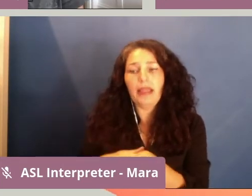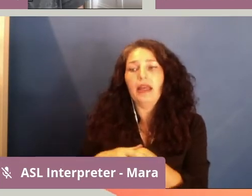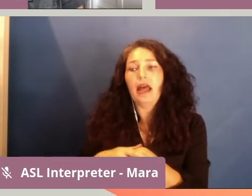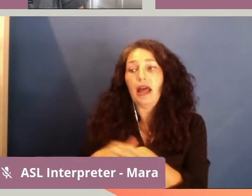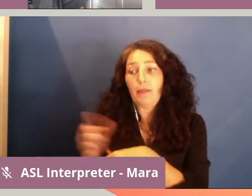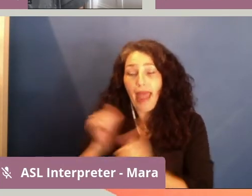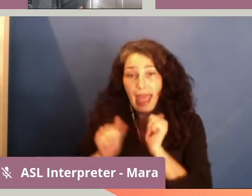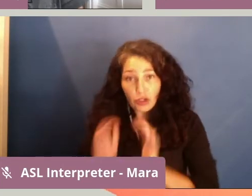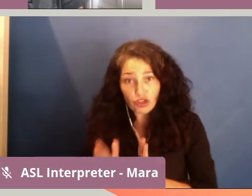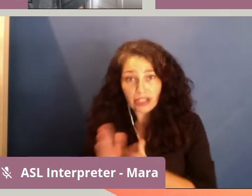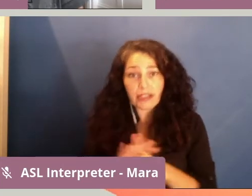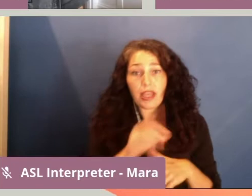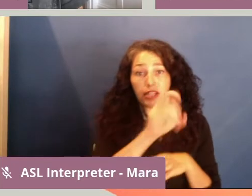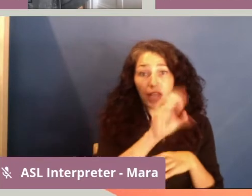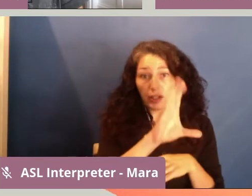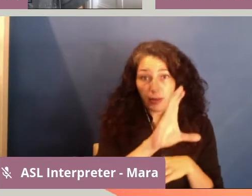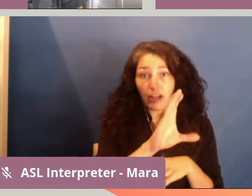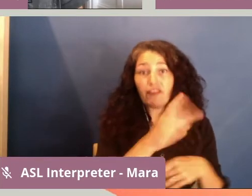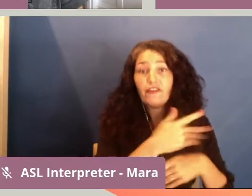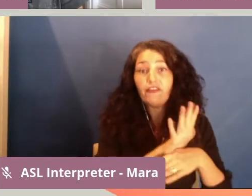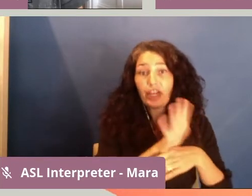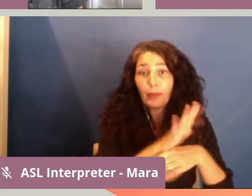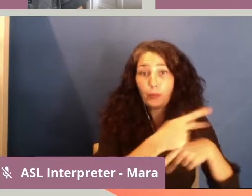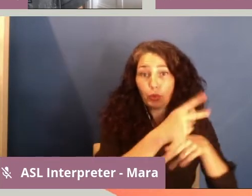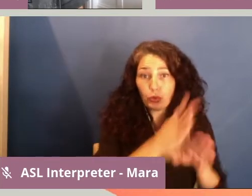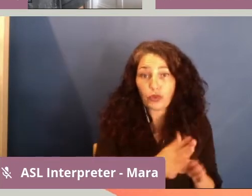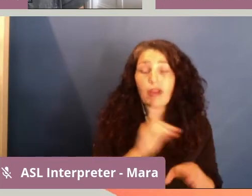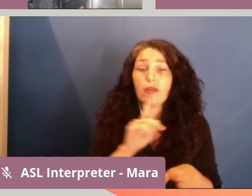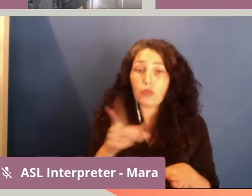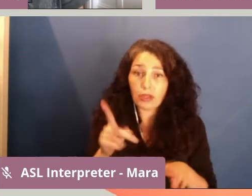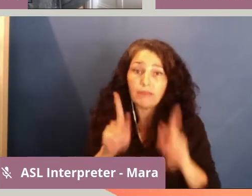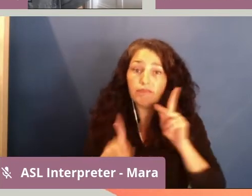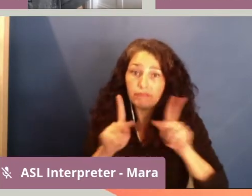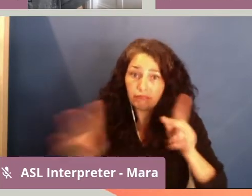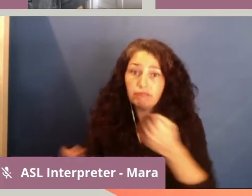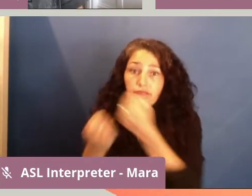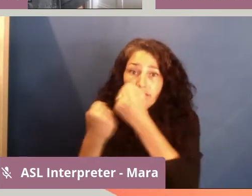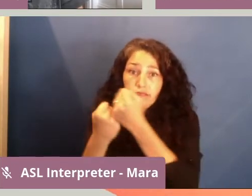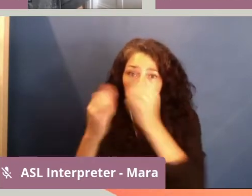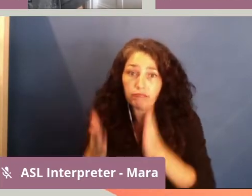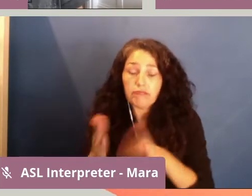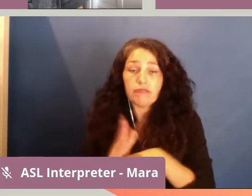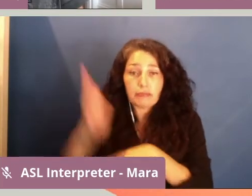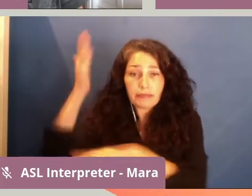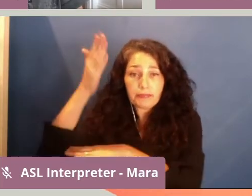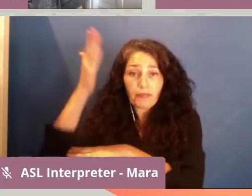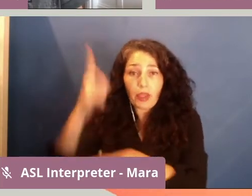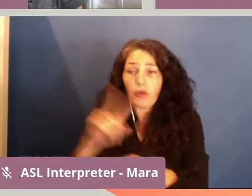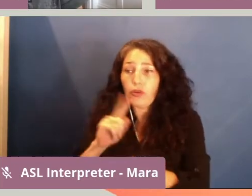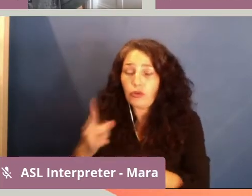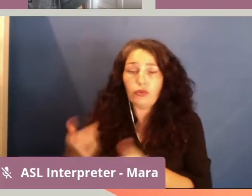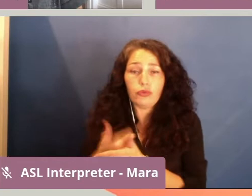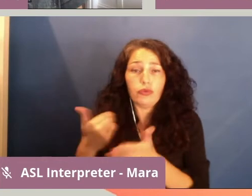and a prominent equal rights advocate and public speaker. Her groundbreaking role in the critically acclaimed Netflix series